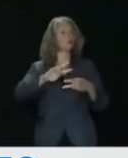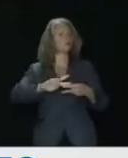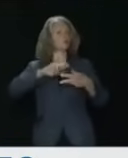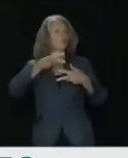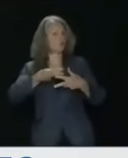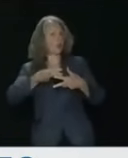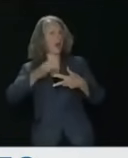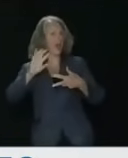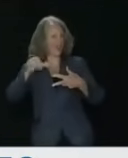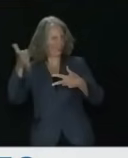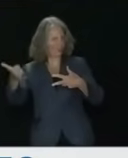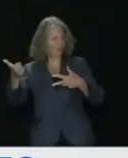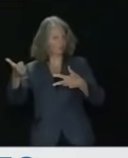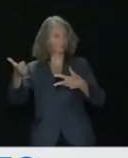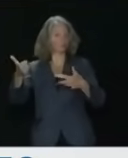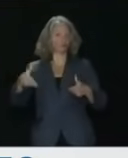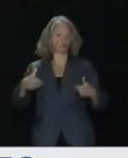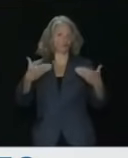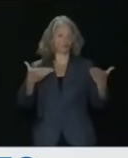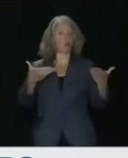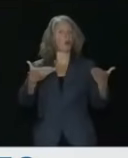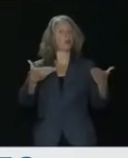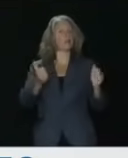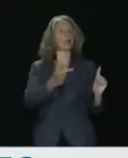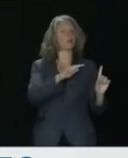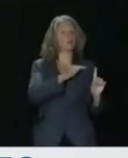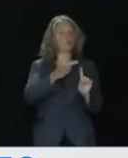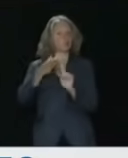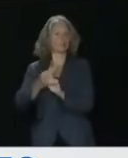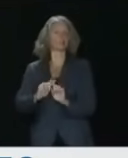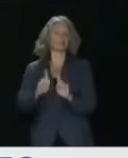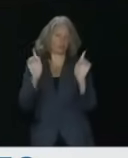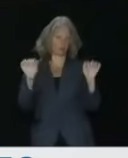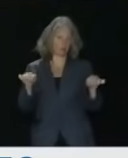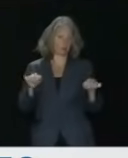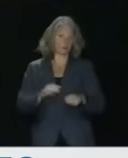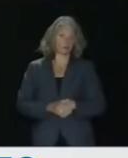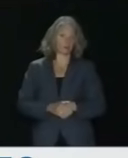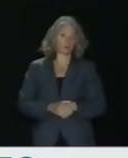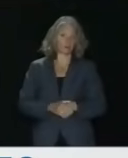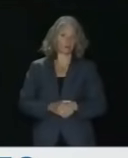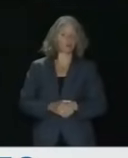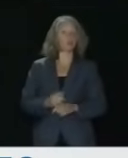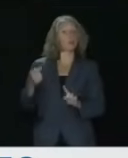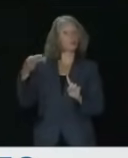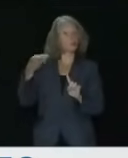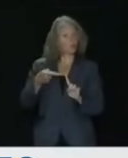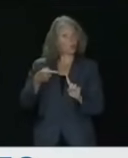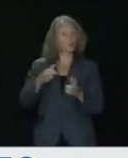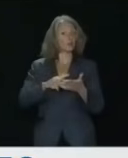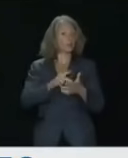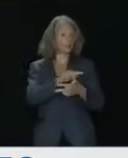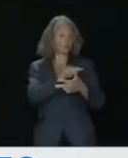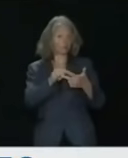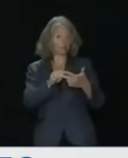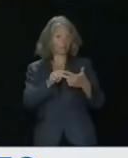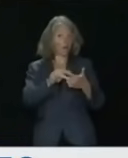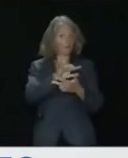UNKNOWN, ANOTHER MRNA VACCINE CAN BE CONSIDERED INTERCHANGEABLE AND SHOULD BE OFFERED TO COMPLETE THE VACCINE